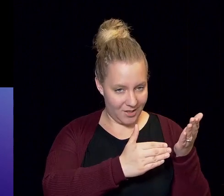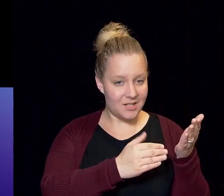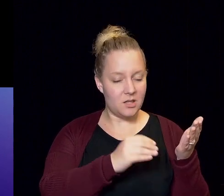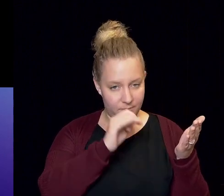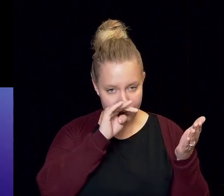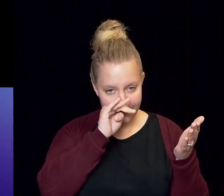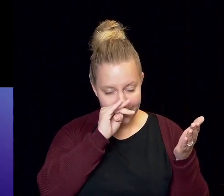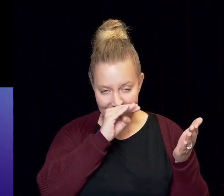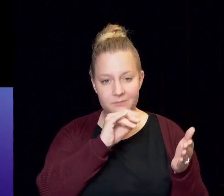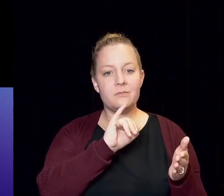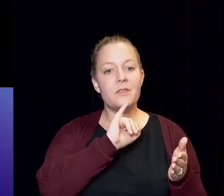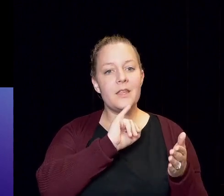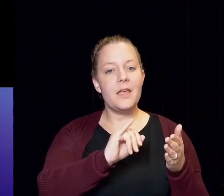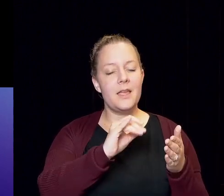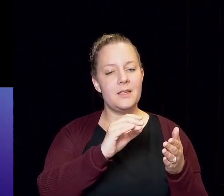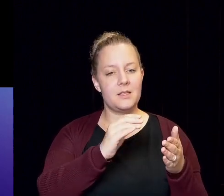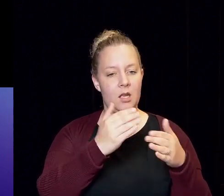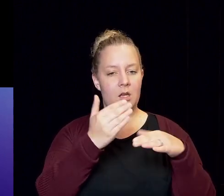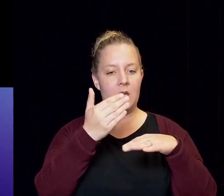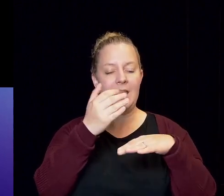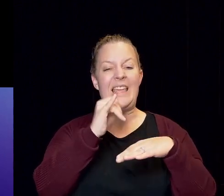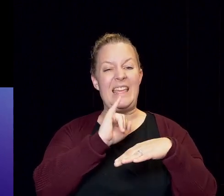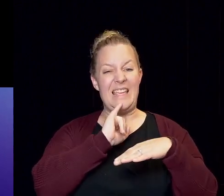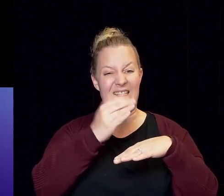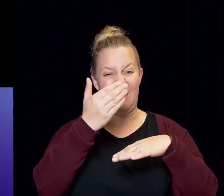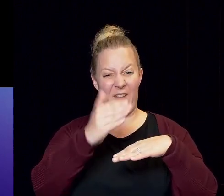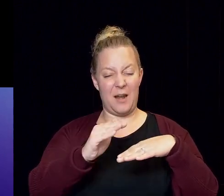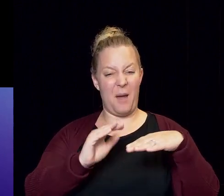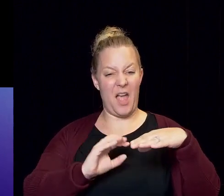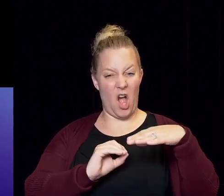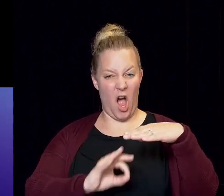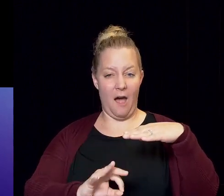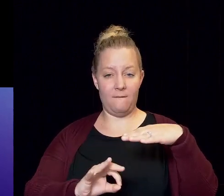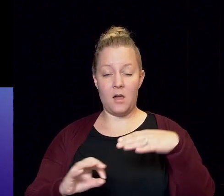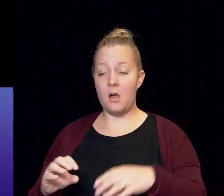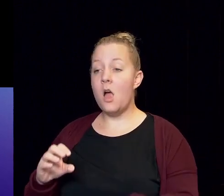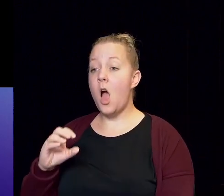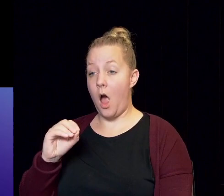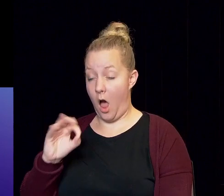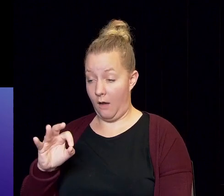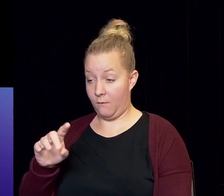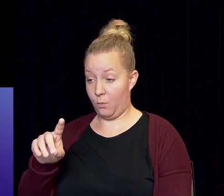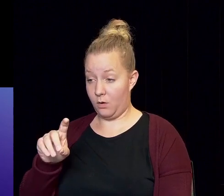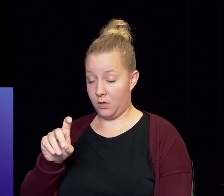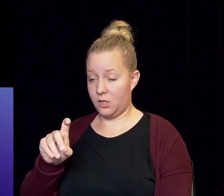Because is over of. And then over here, when it says "of 120", I know that that's representative